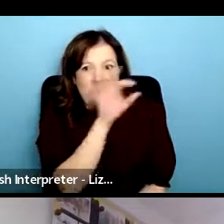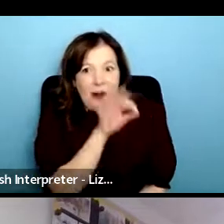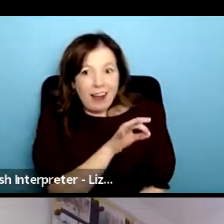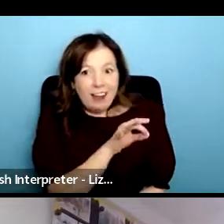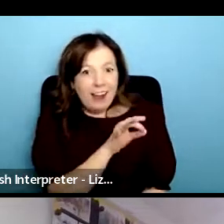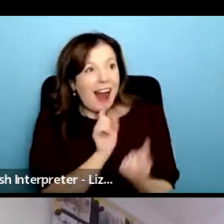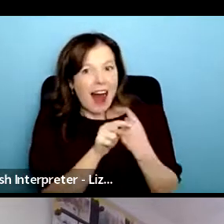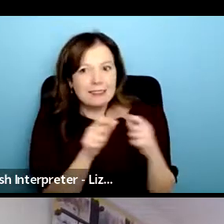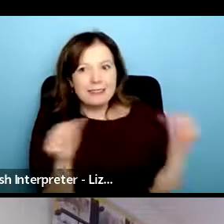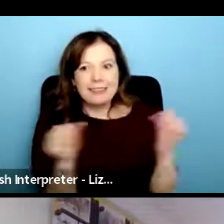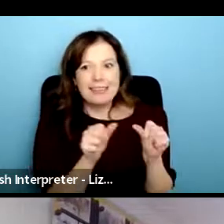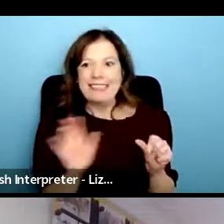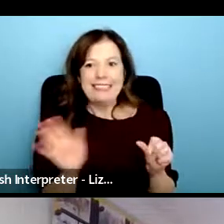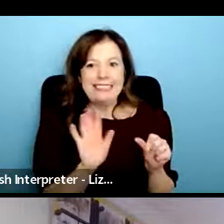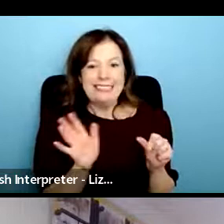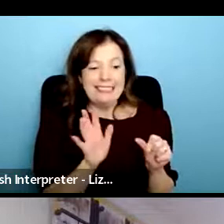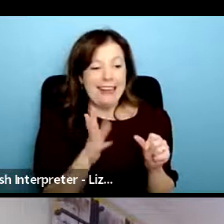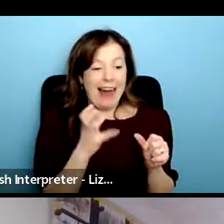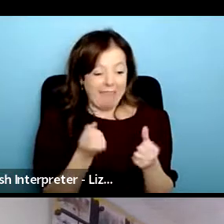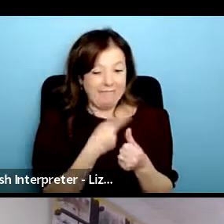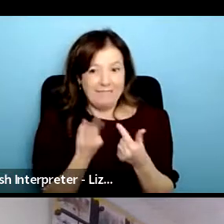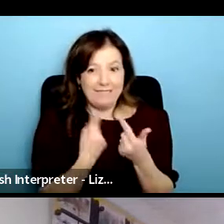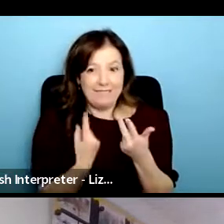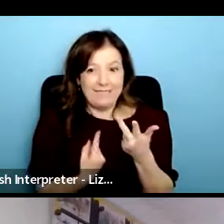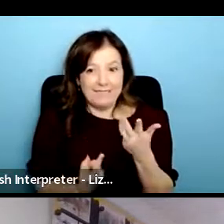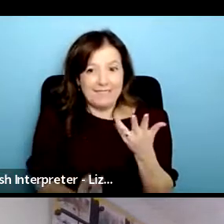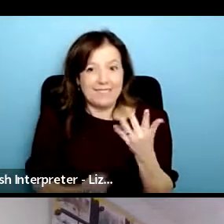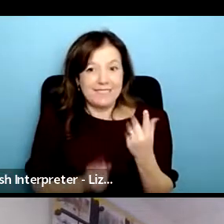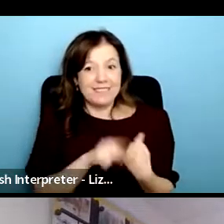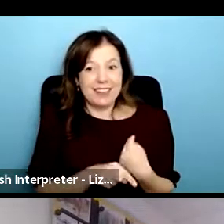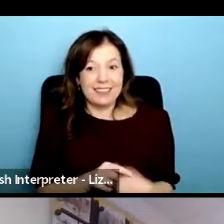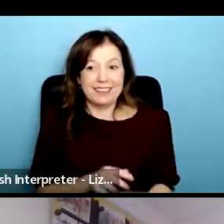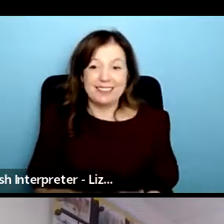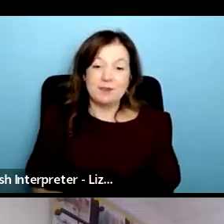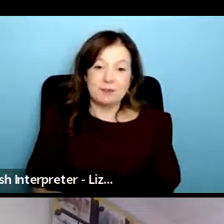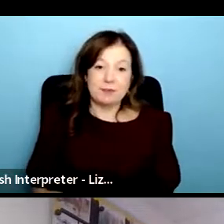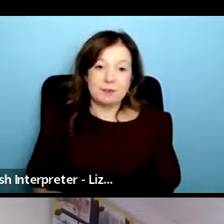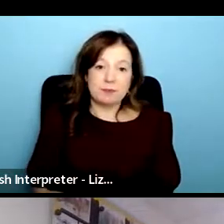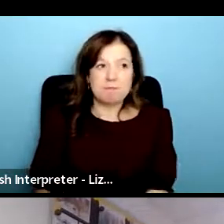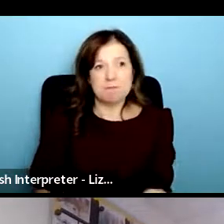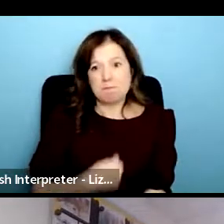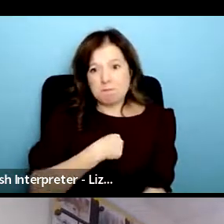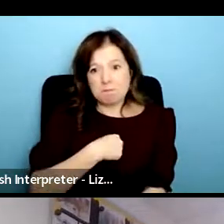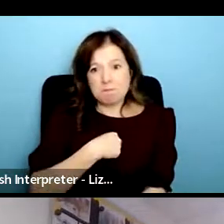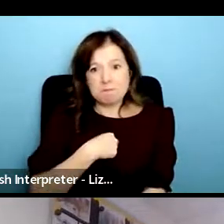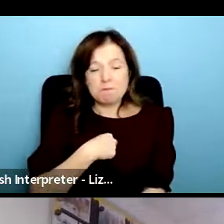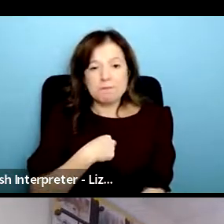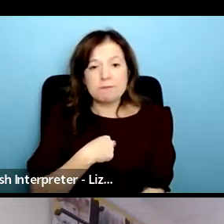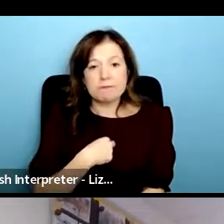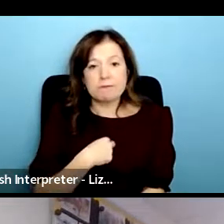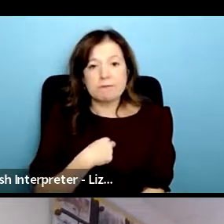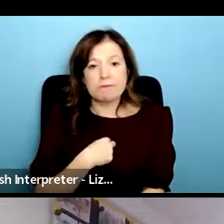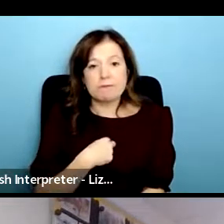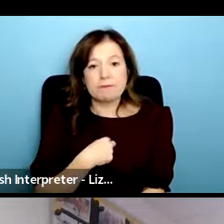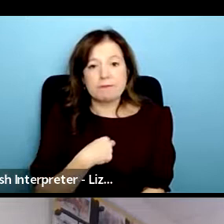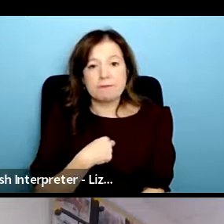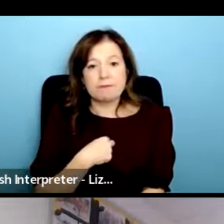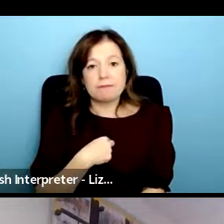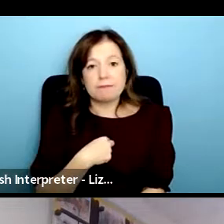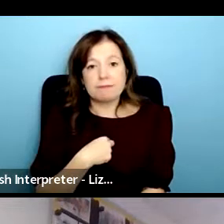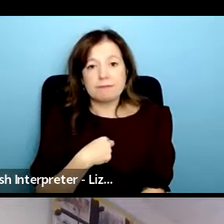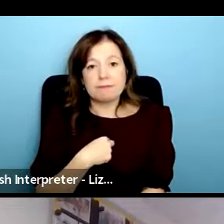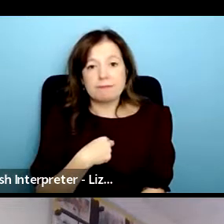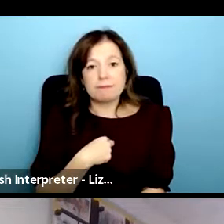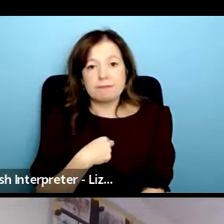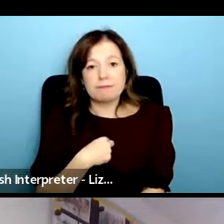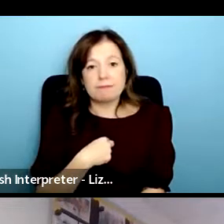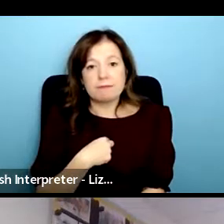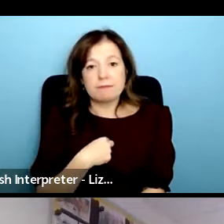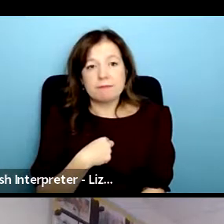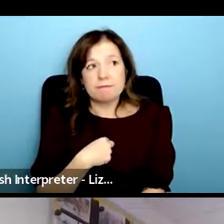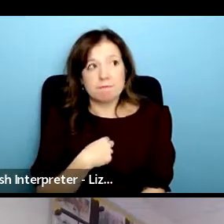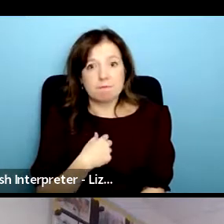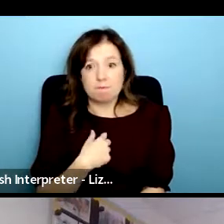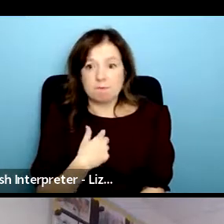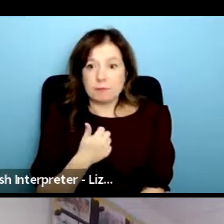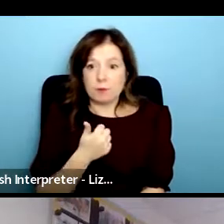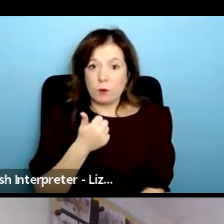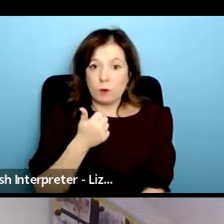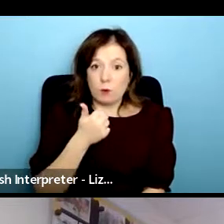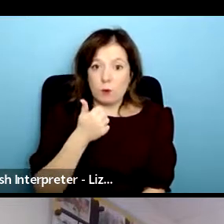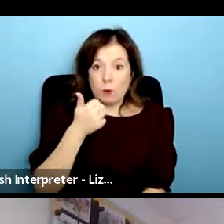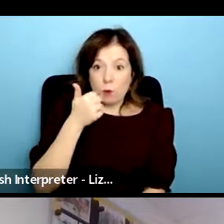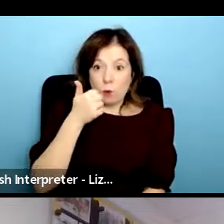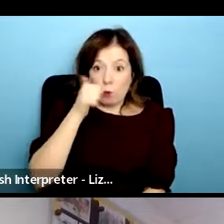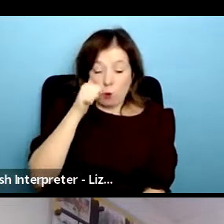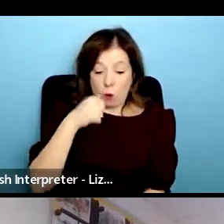today really i think i am i'm very aware of the privilege i guess that i can carry with me